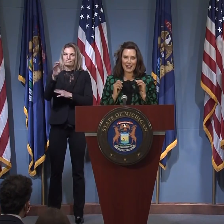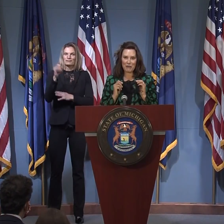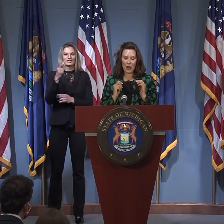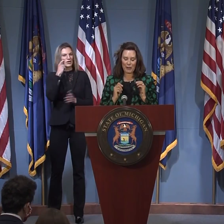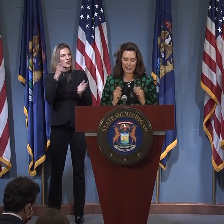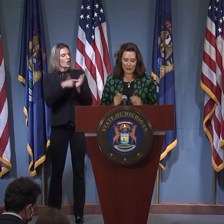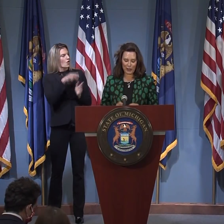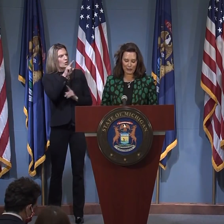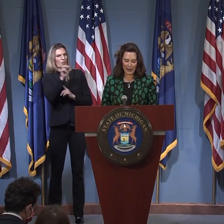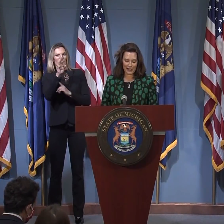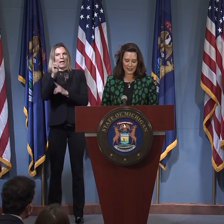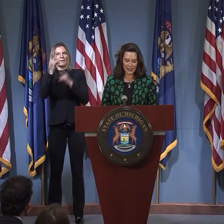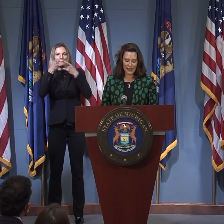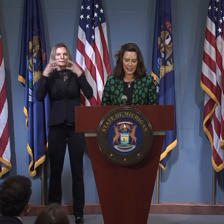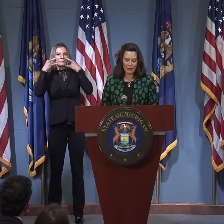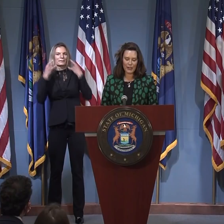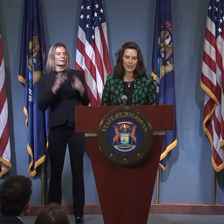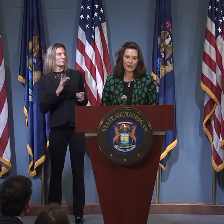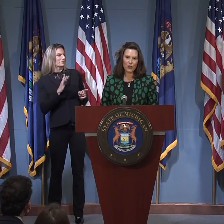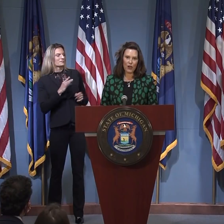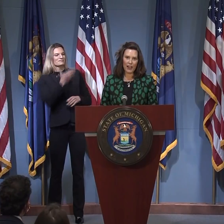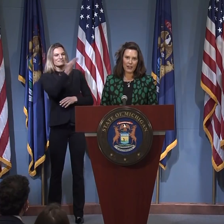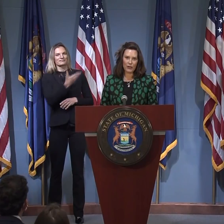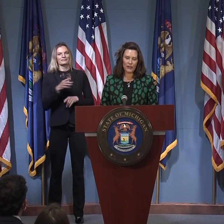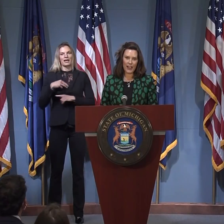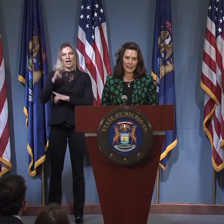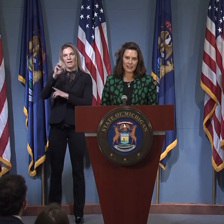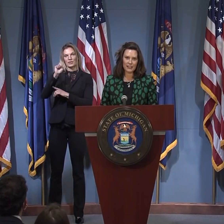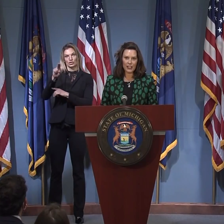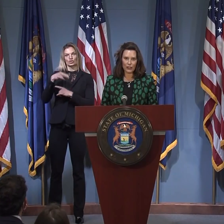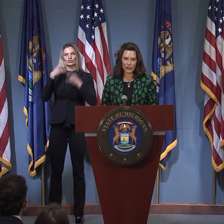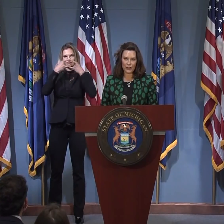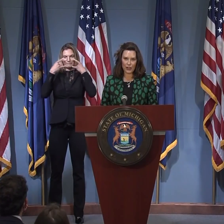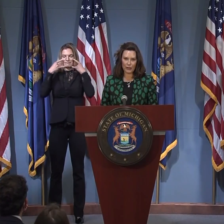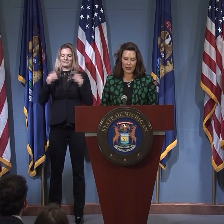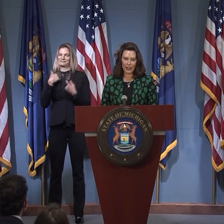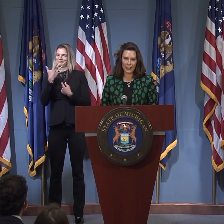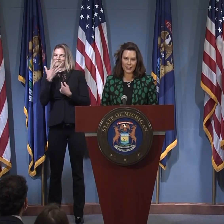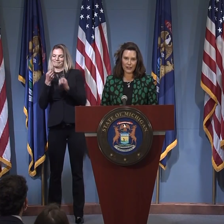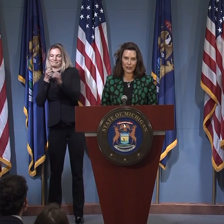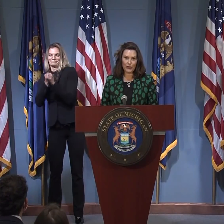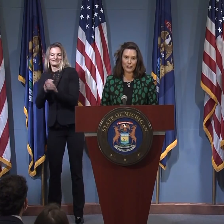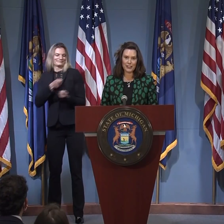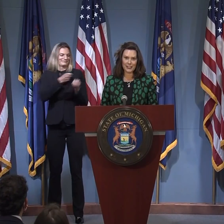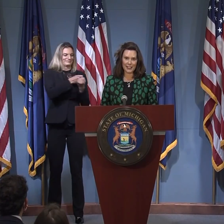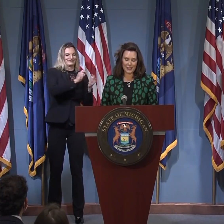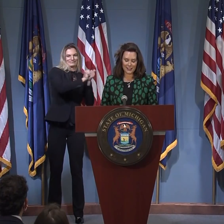THE SAME TEAM. YOU CAN SEE THE LIEUTENANT